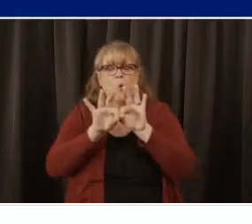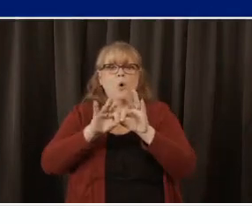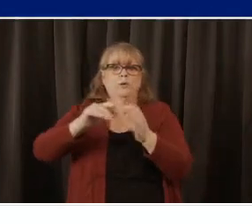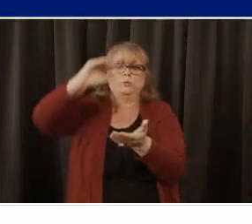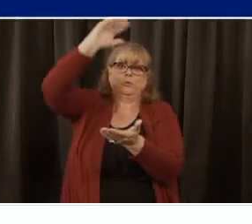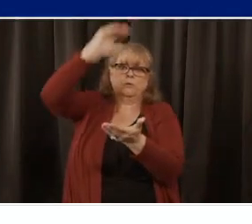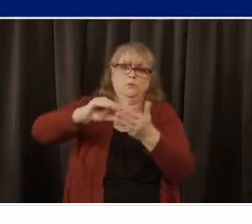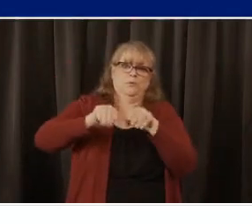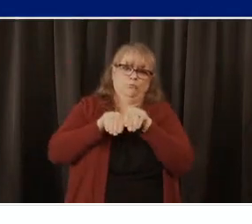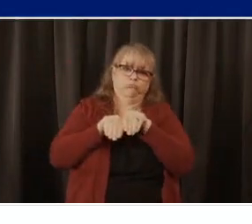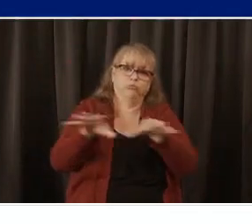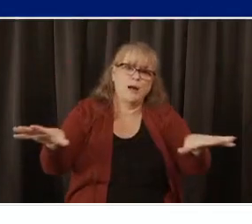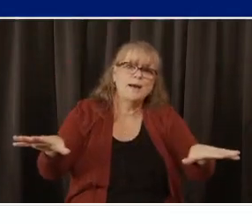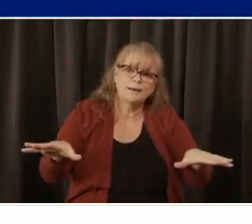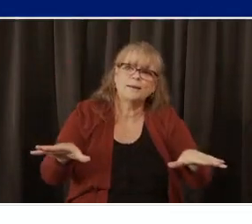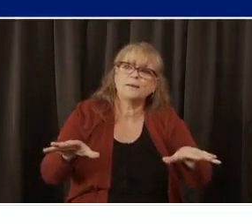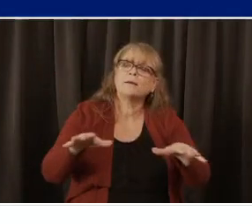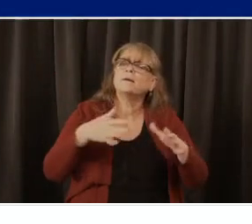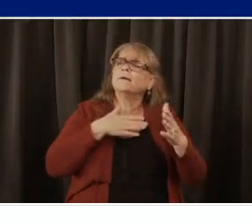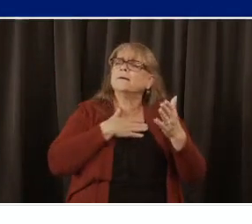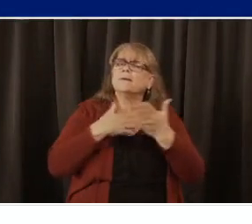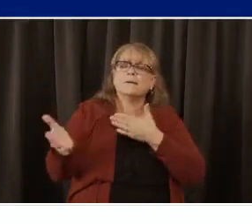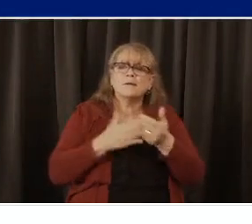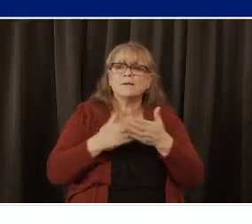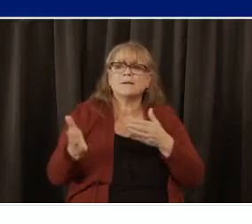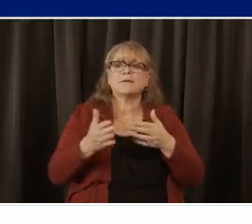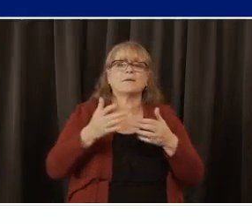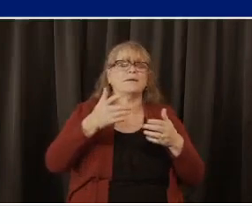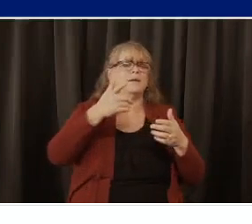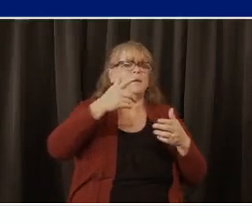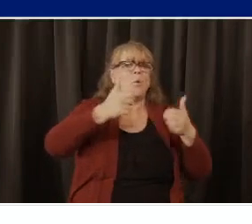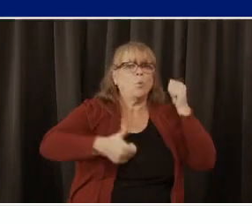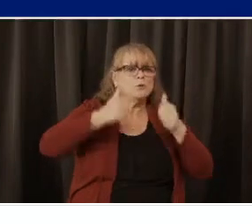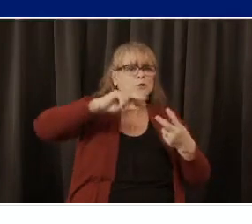we are testing that are the b 117 or UK variant, and then another 18 to